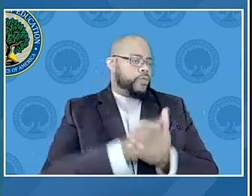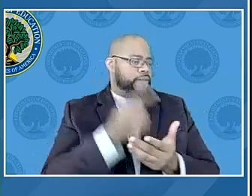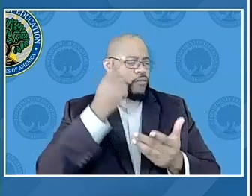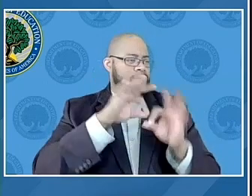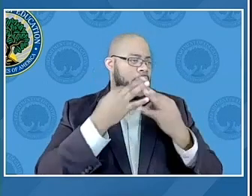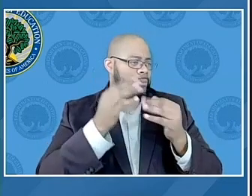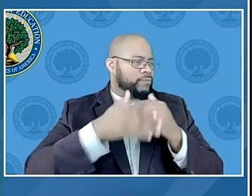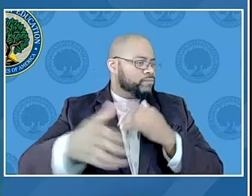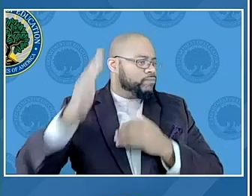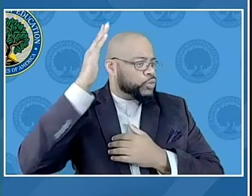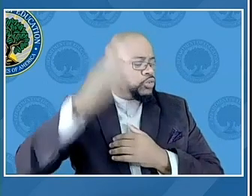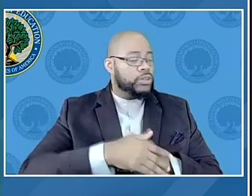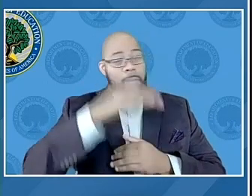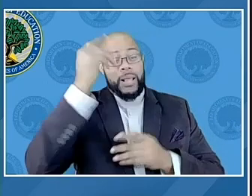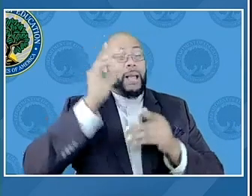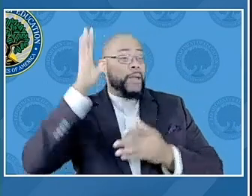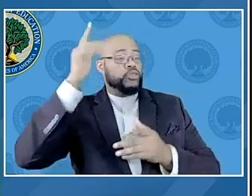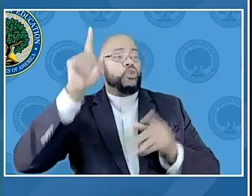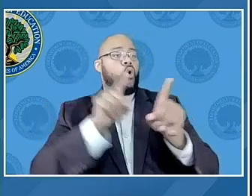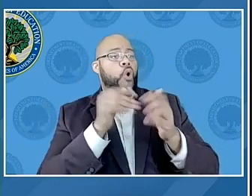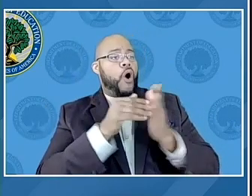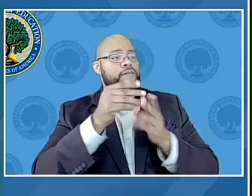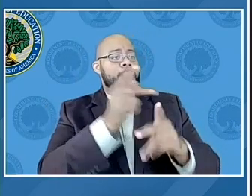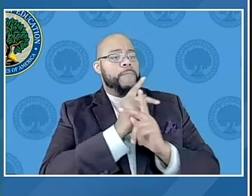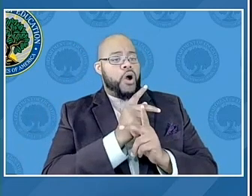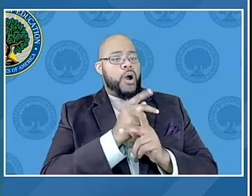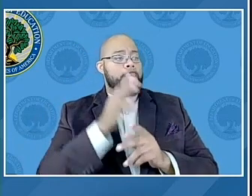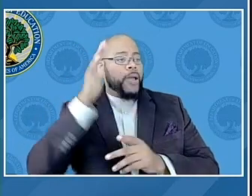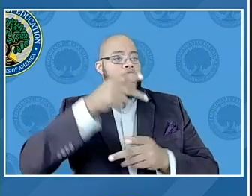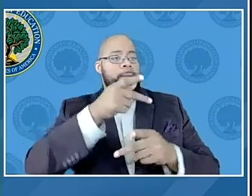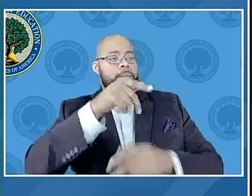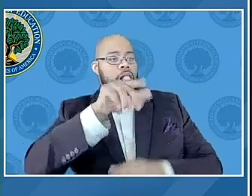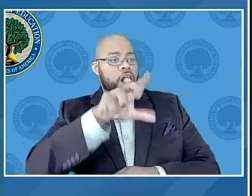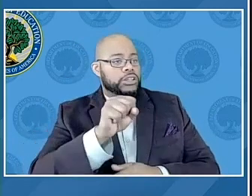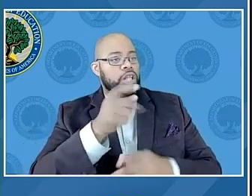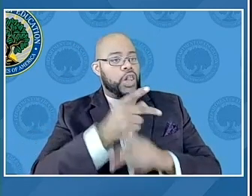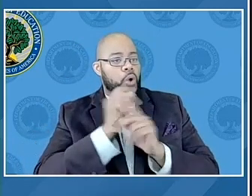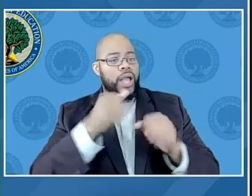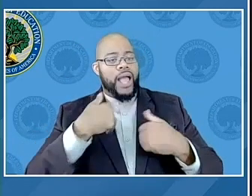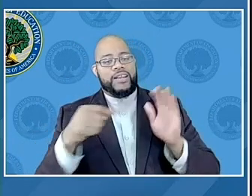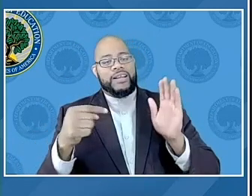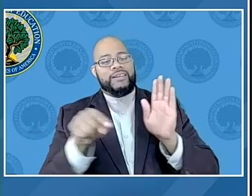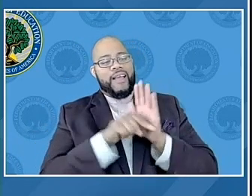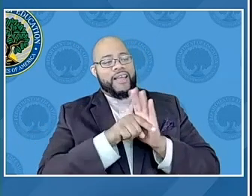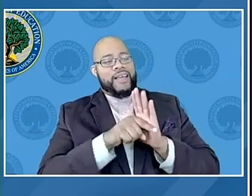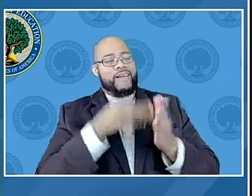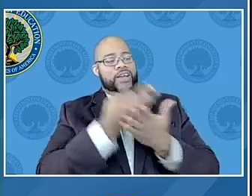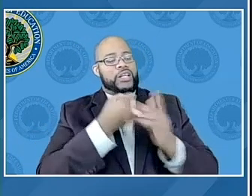parents are often borrowing Parent PLUS Loans and can have a negative financial impact on not only those students, but